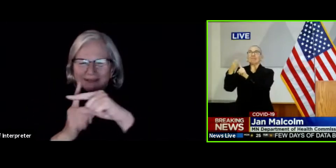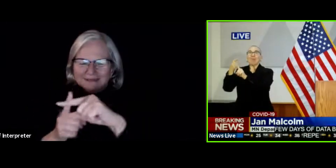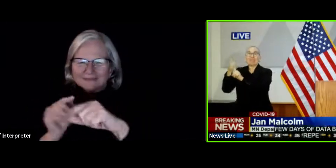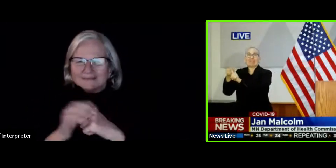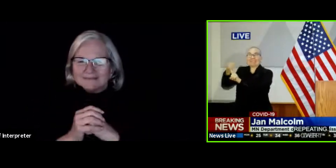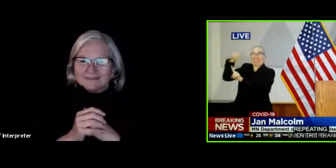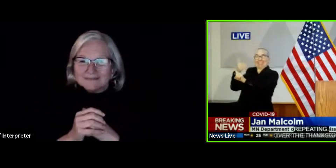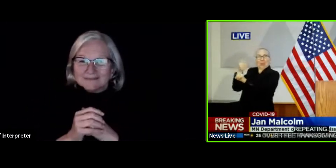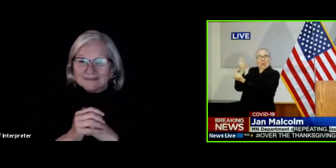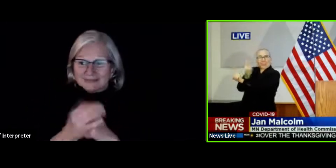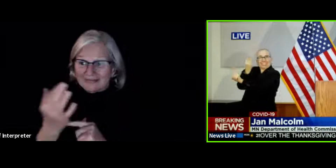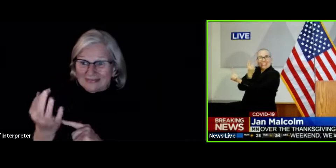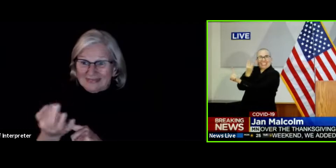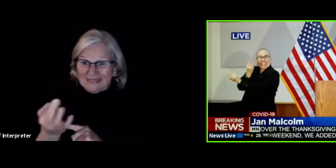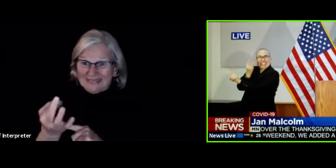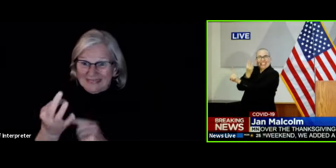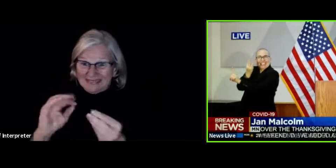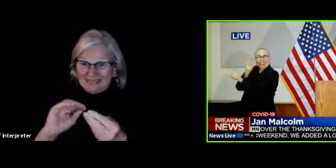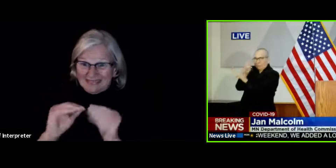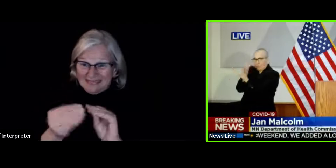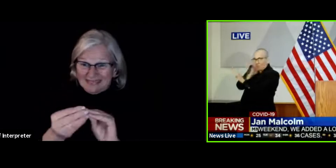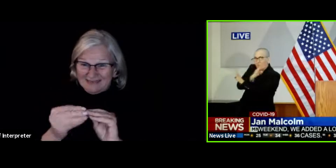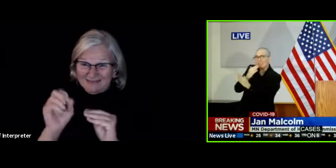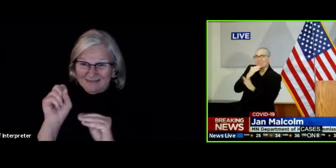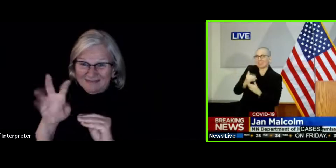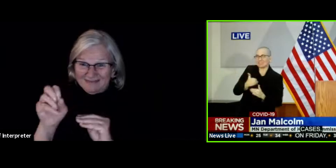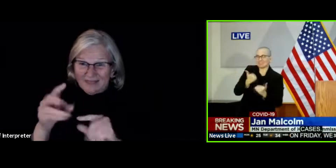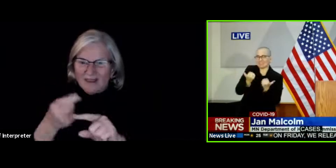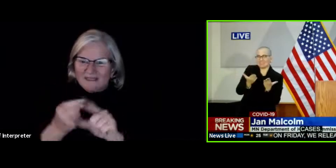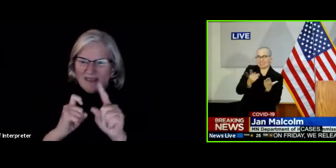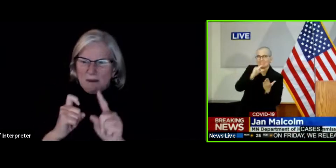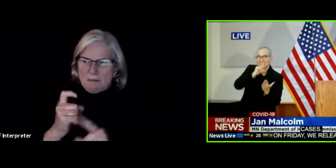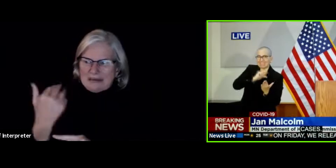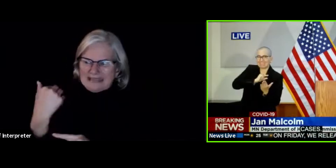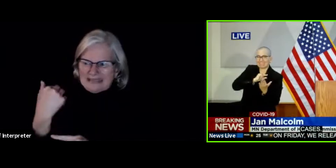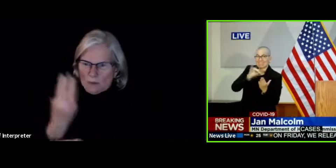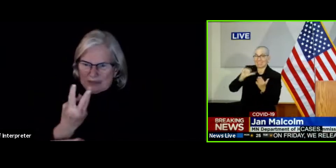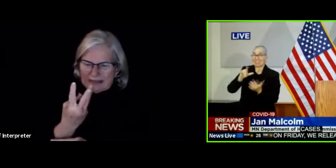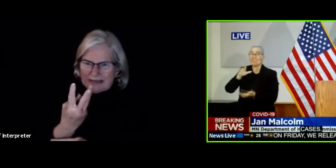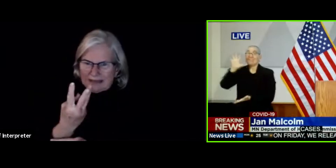THANKSGIVING BREAK. 5,704 CASES LAST WEDNESDAY THAT WERE REPORTED